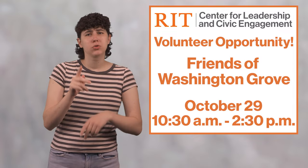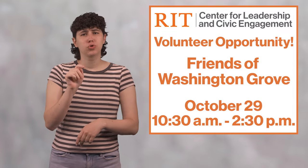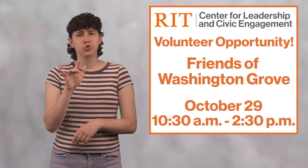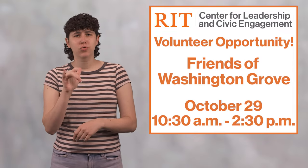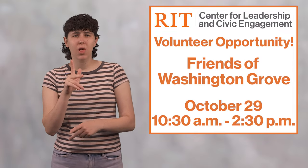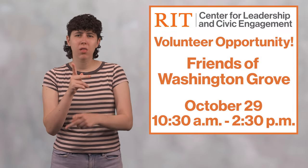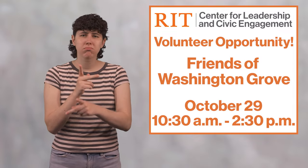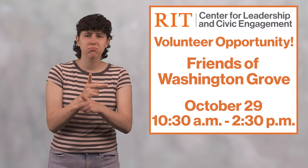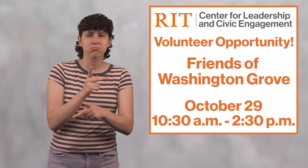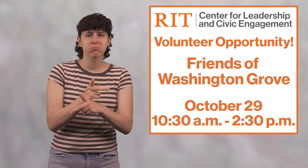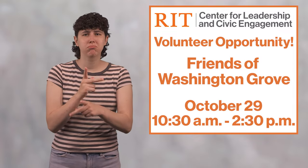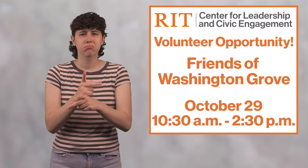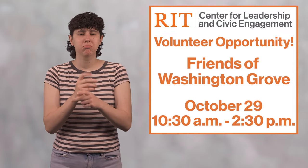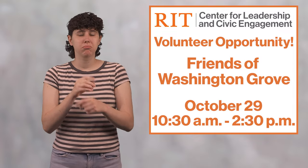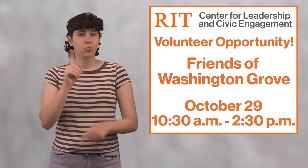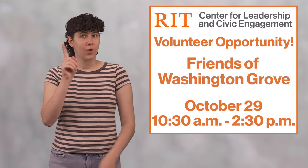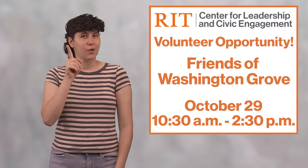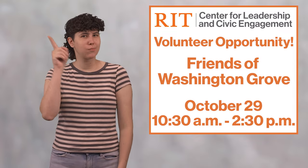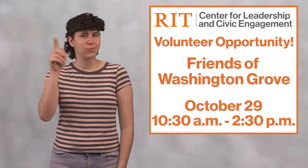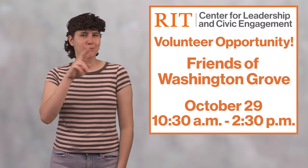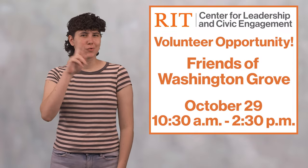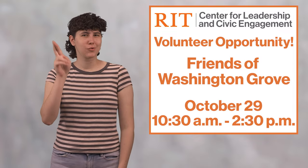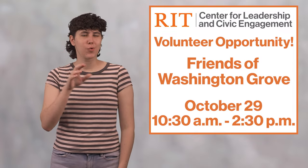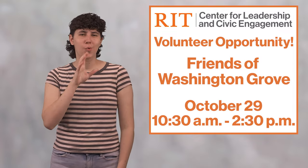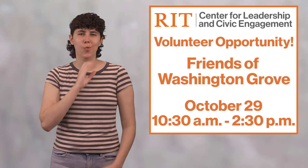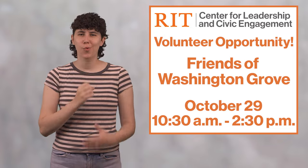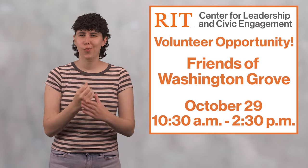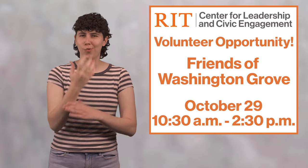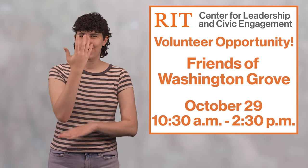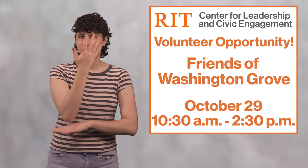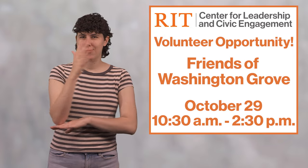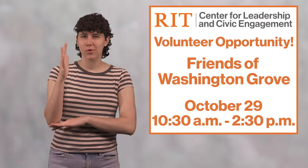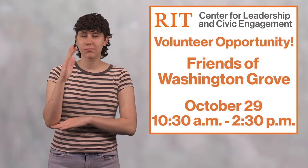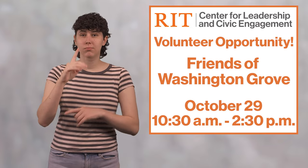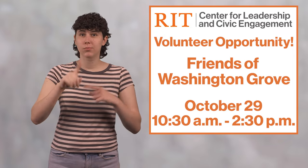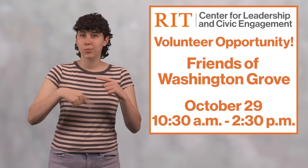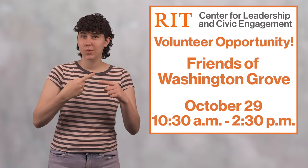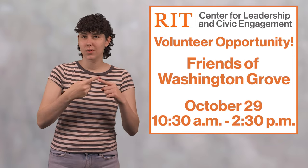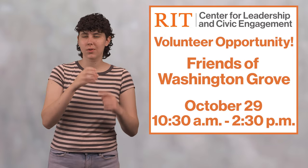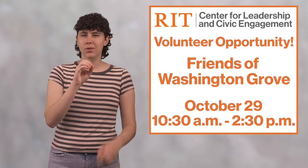perform basic trail maintenance in Rochester’s old-growth forest